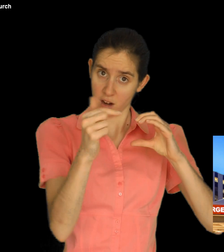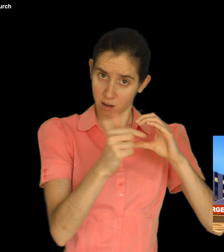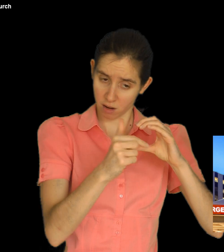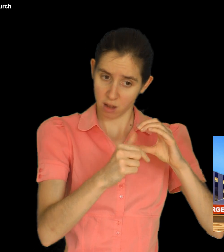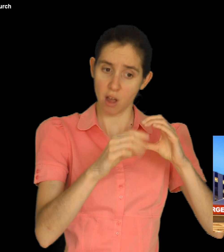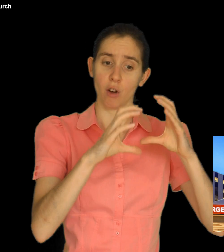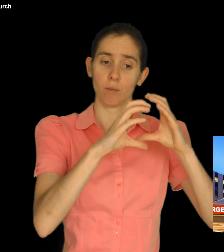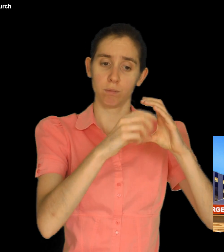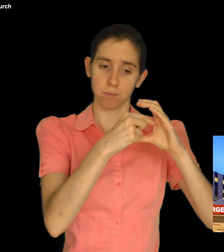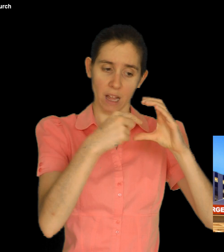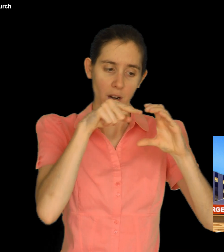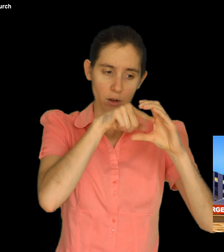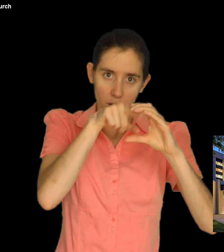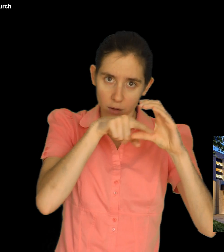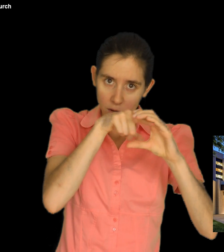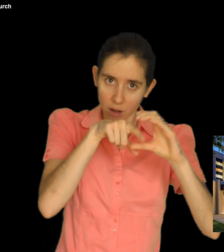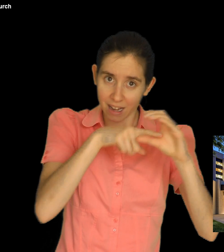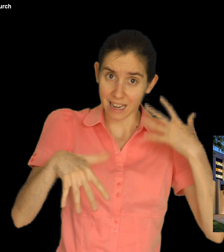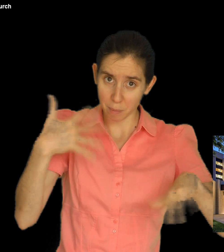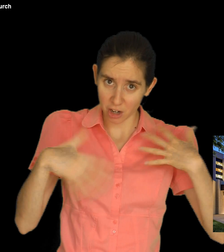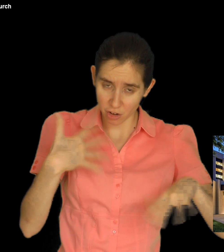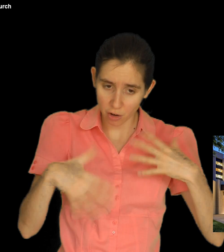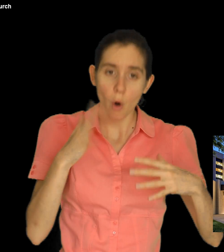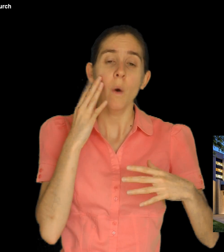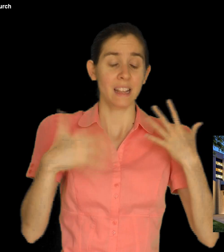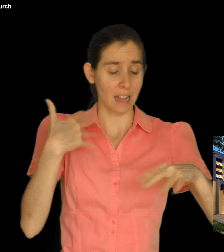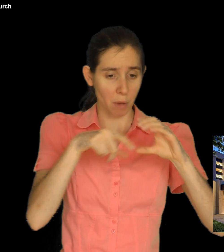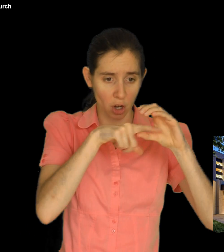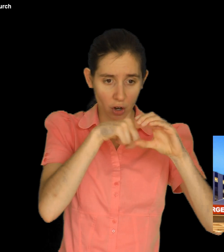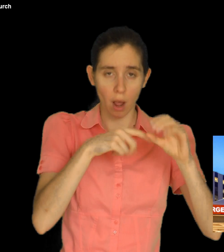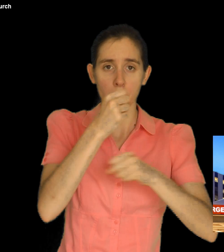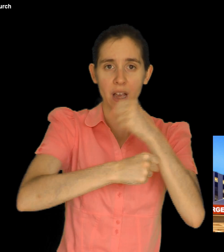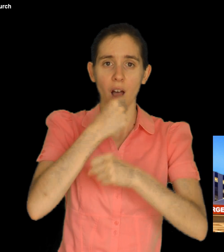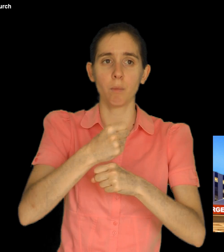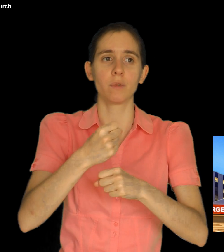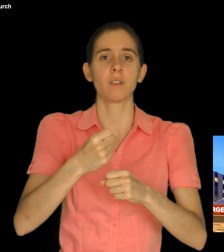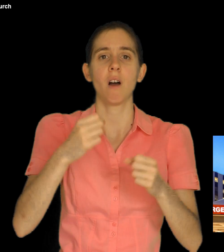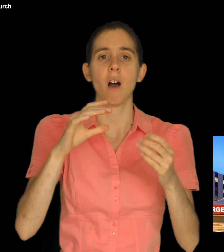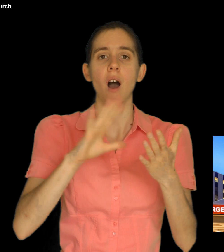vulnerable to hardening, which we call atherosclerosis - narrowing from plaque